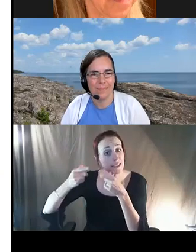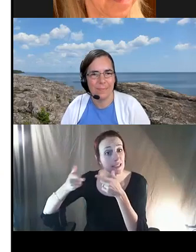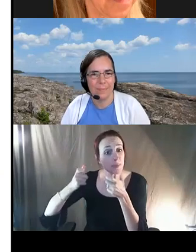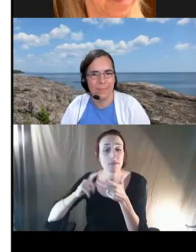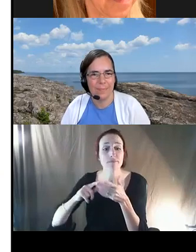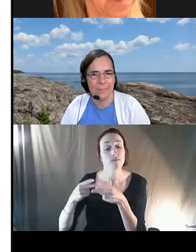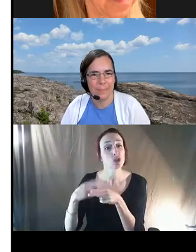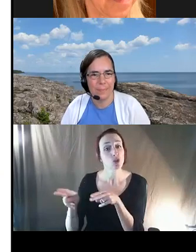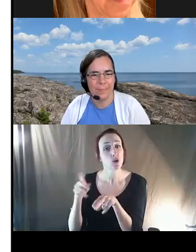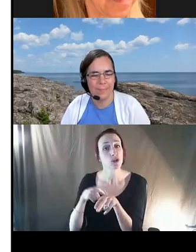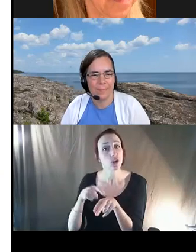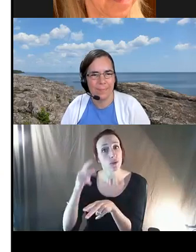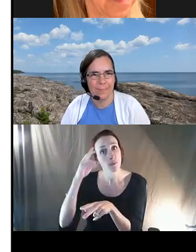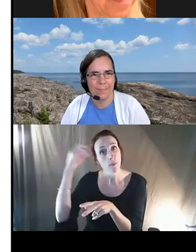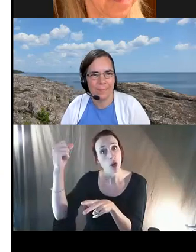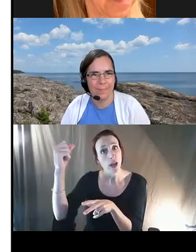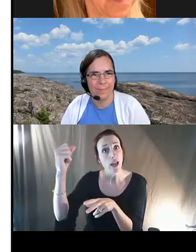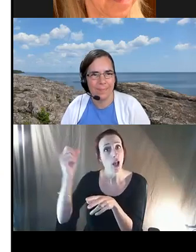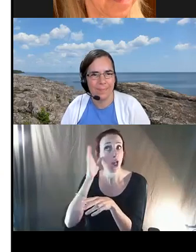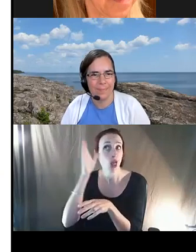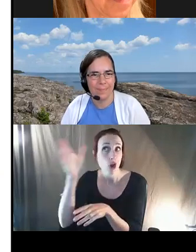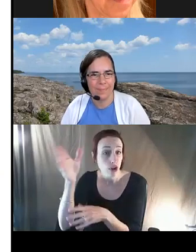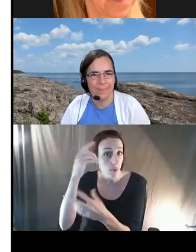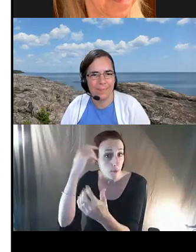and long-term memory, logic and reasoning,